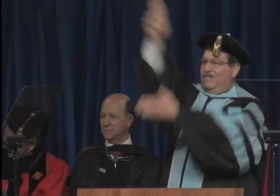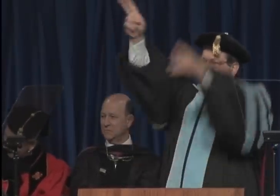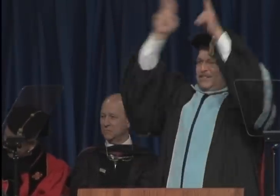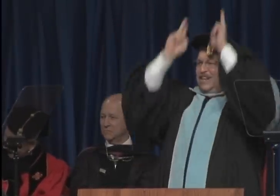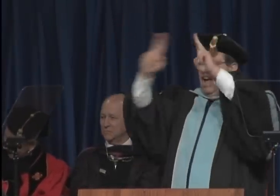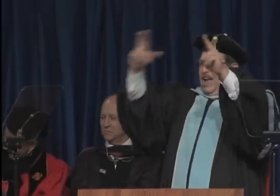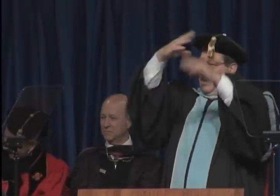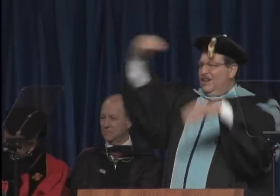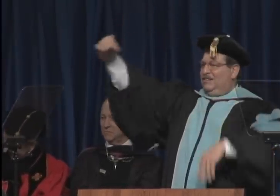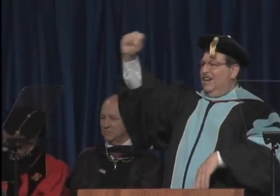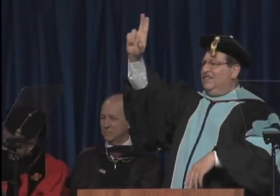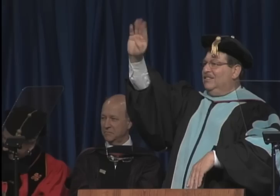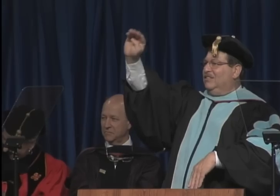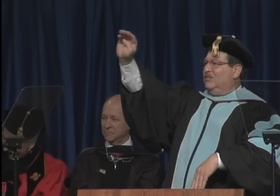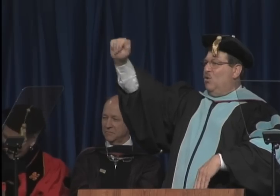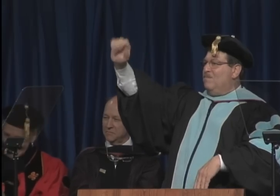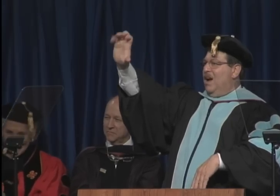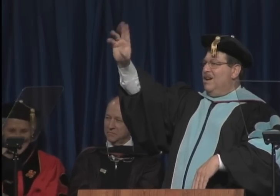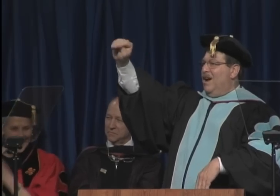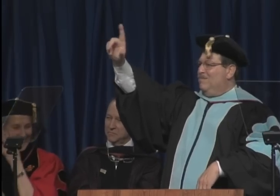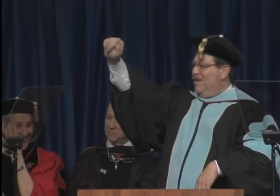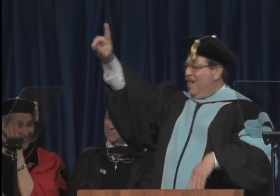Graduating with University Honors, Summa cum laude.